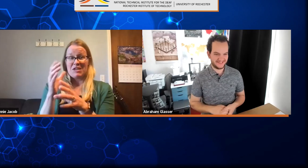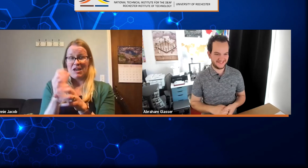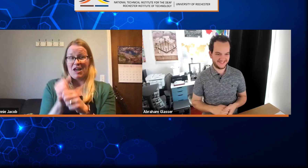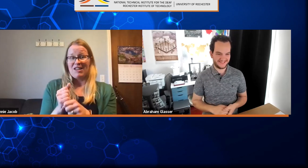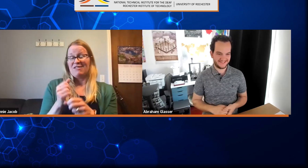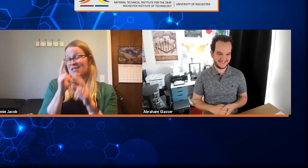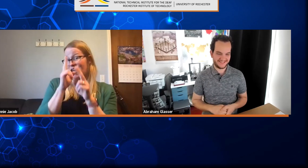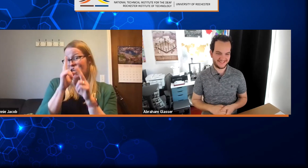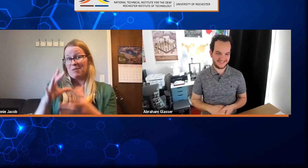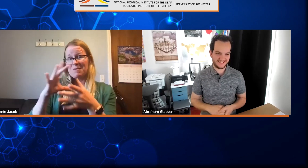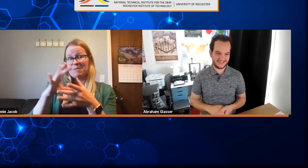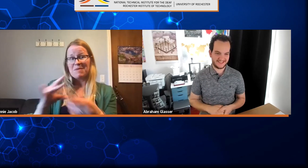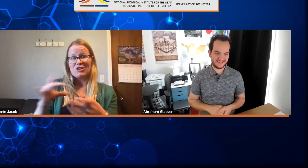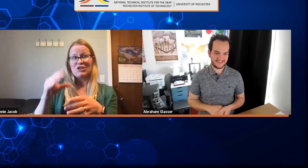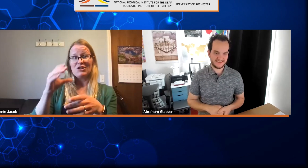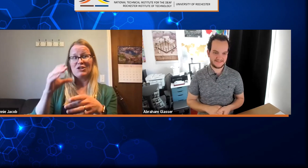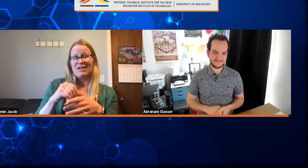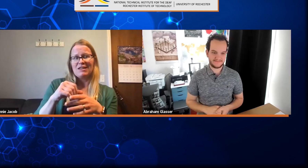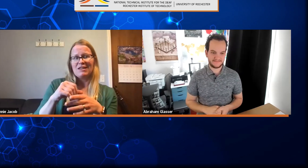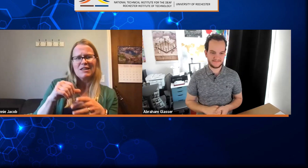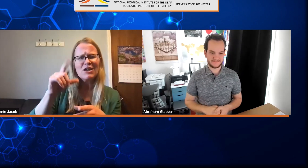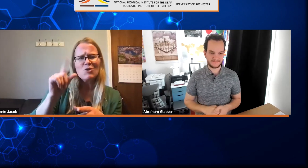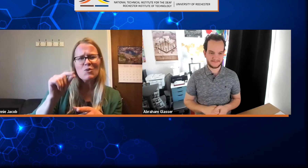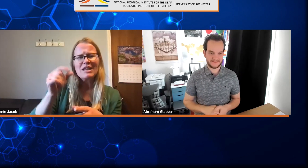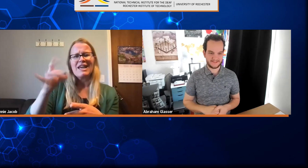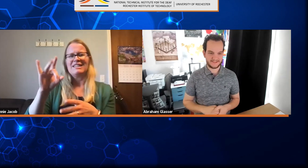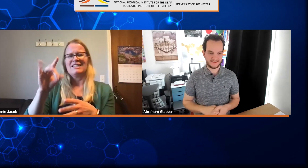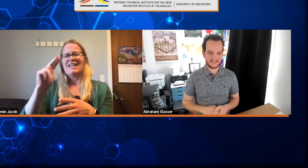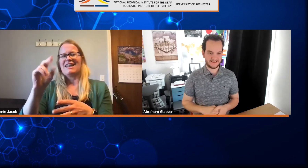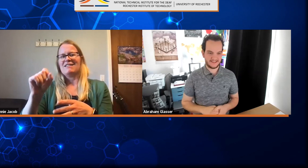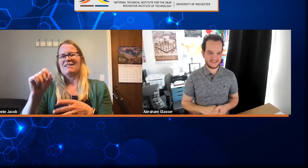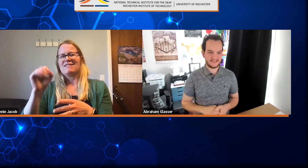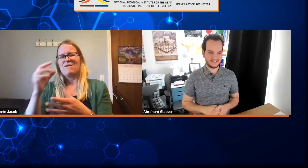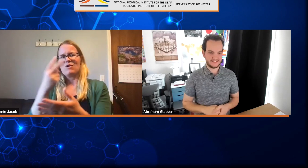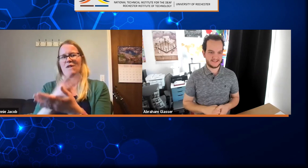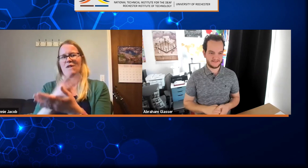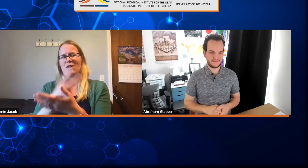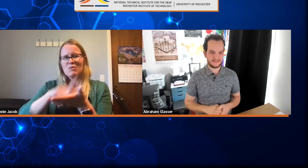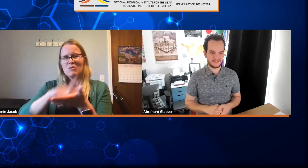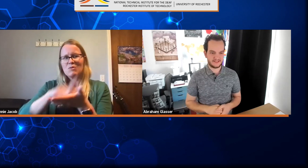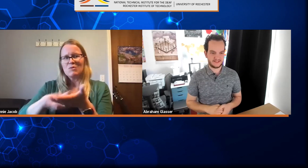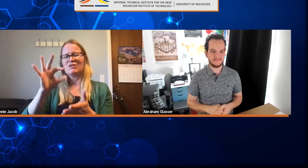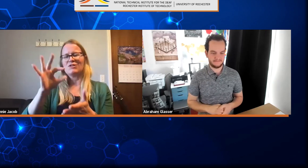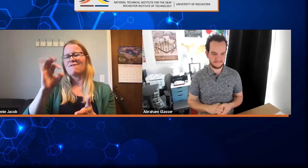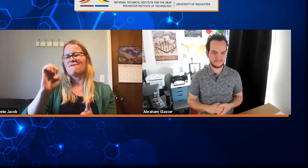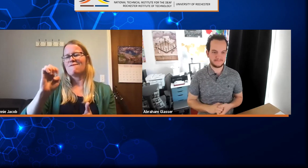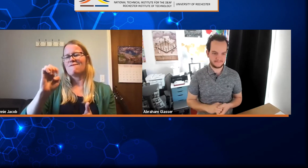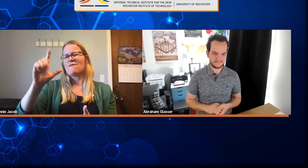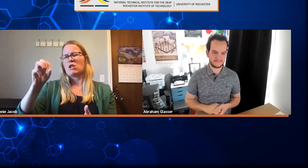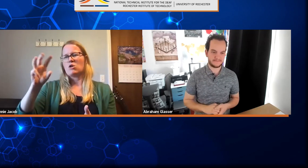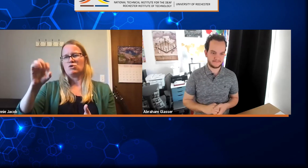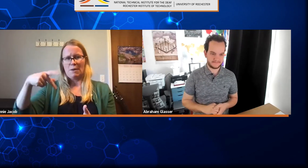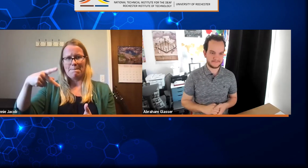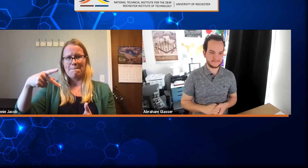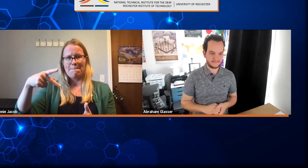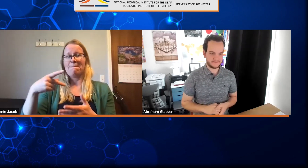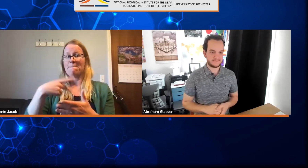He is the recipient of an honorable mention in the 2018 National Science Foundation Graduate Research Fellowship Program,